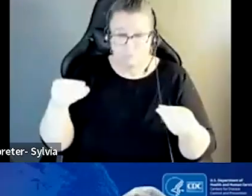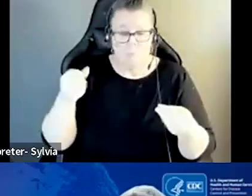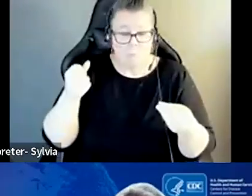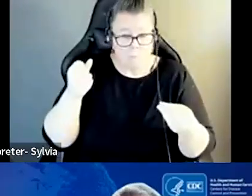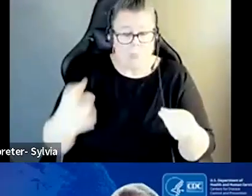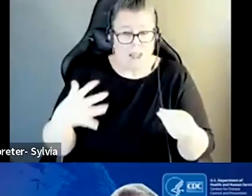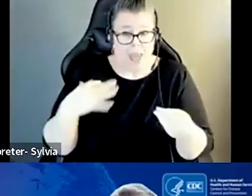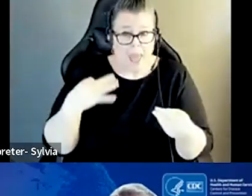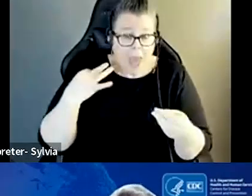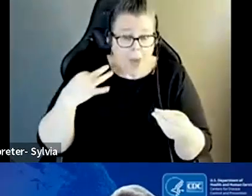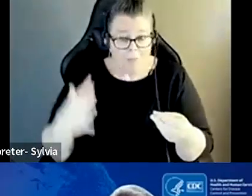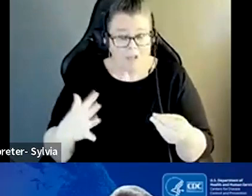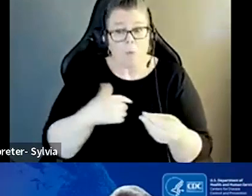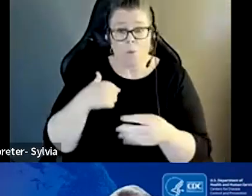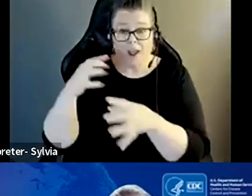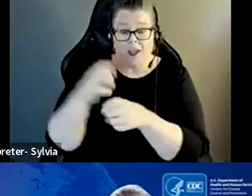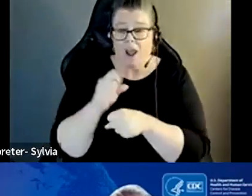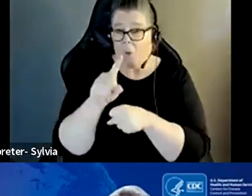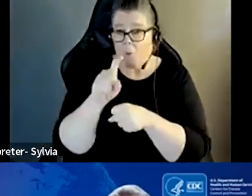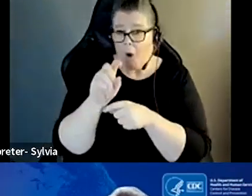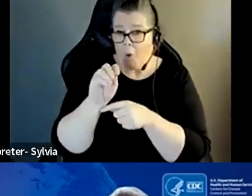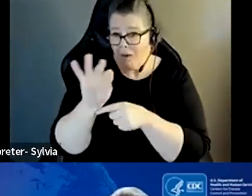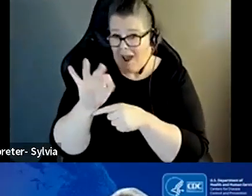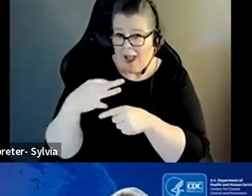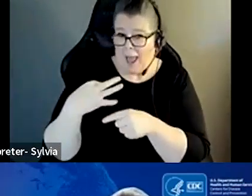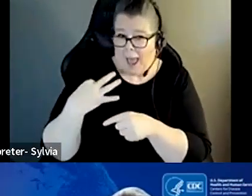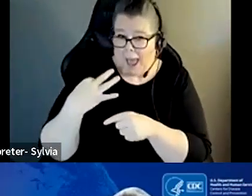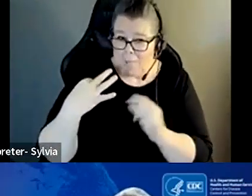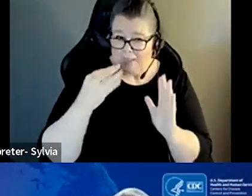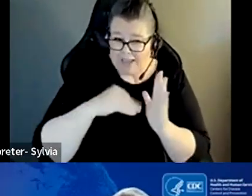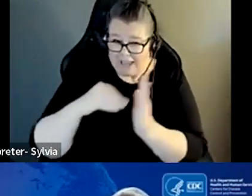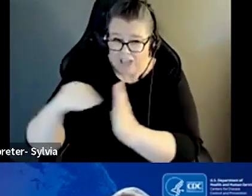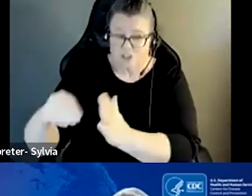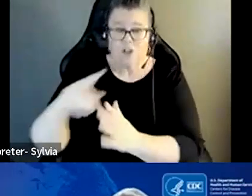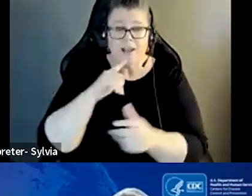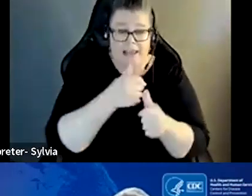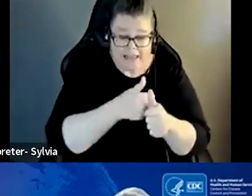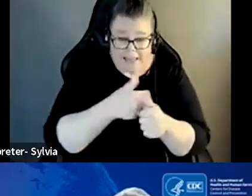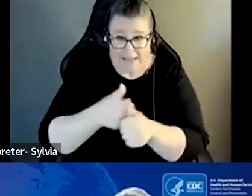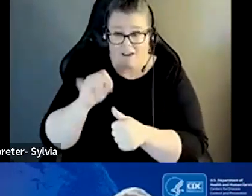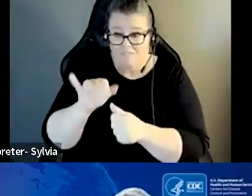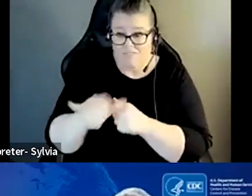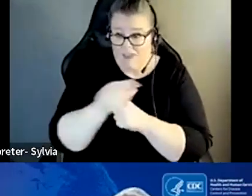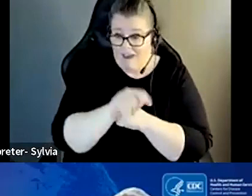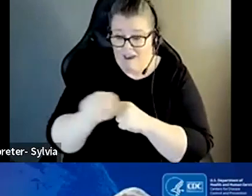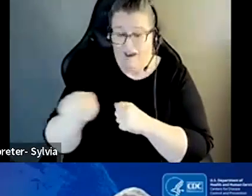We received 109 applications, and each of those applications and applicants would have been a stellar addition